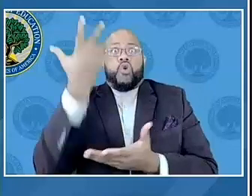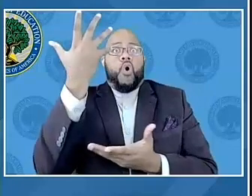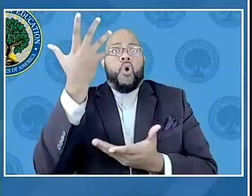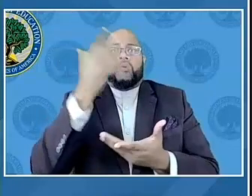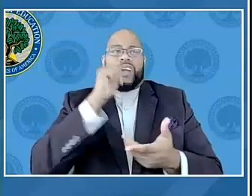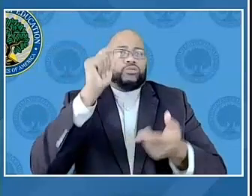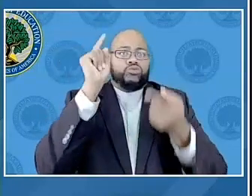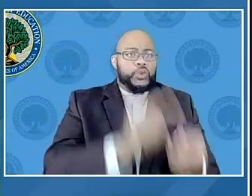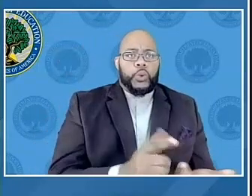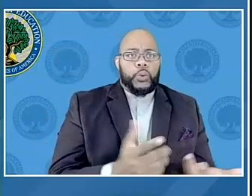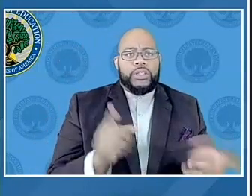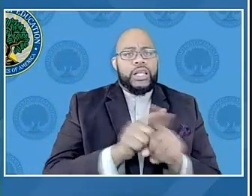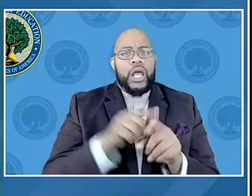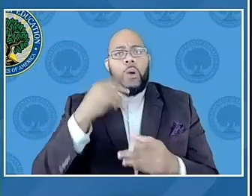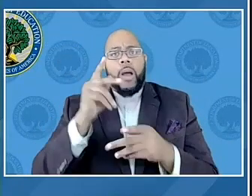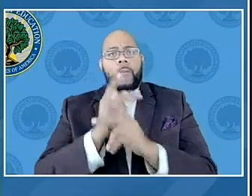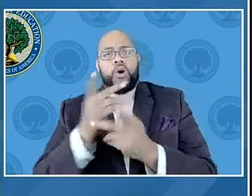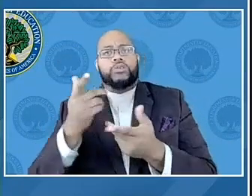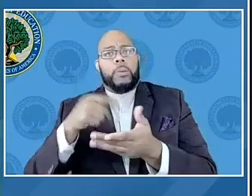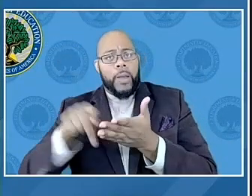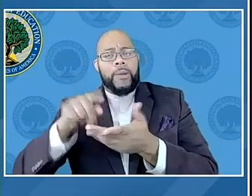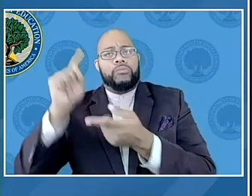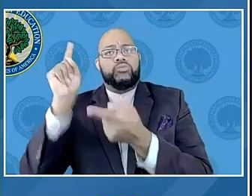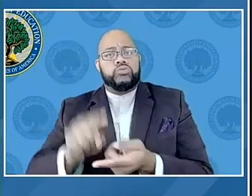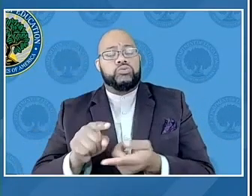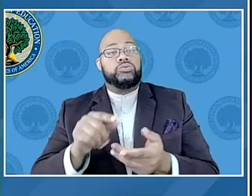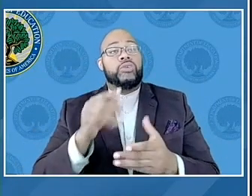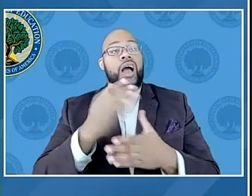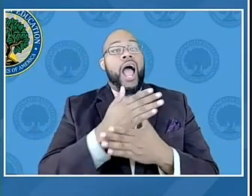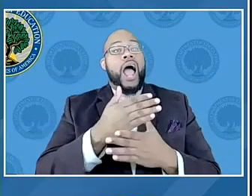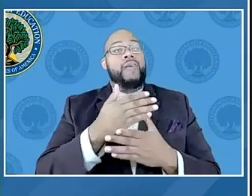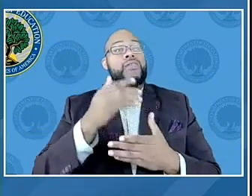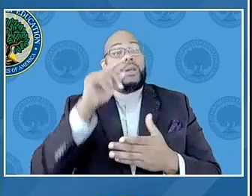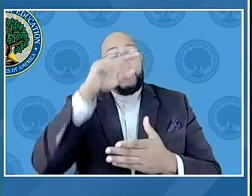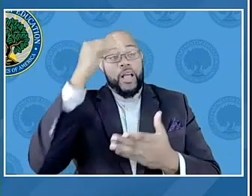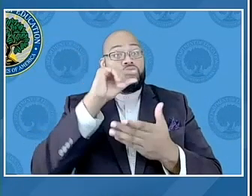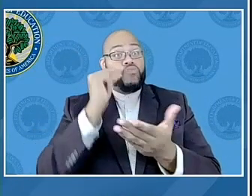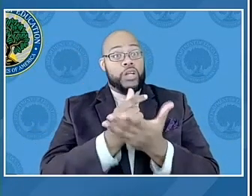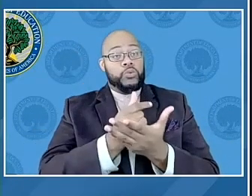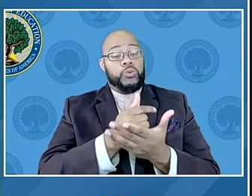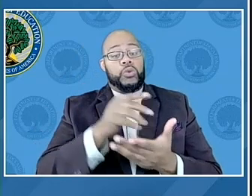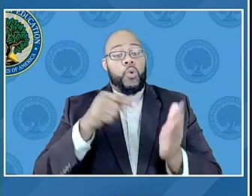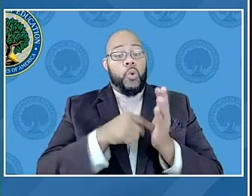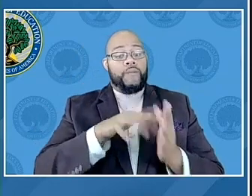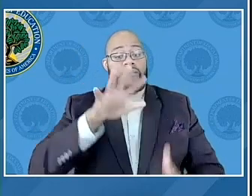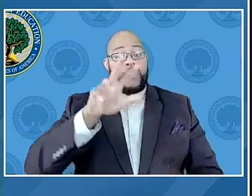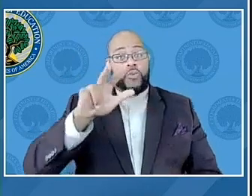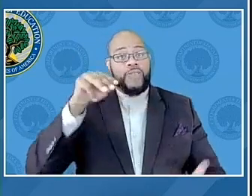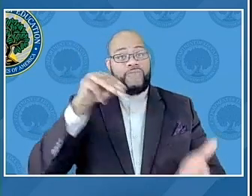The average Black graduate owes $53,000 in student debt, and after graduation, that